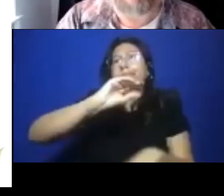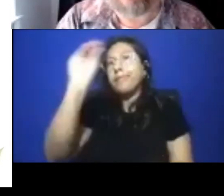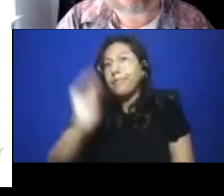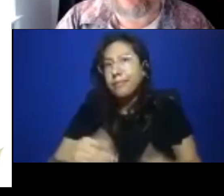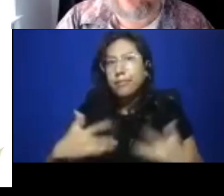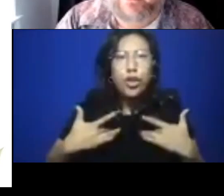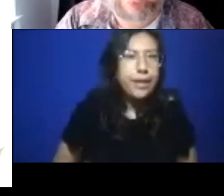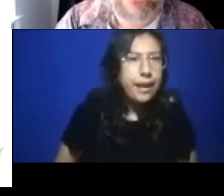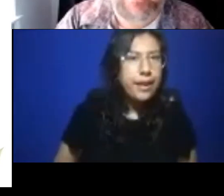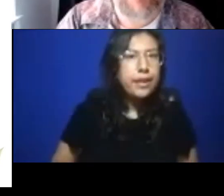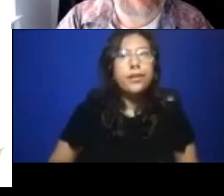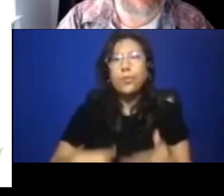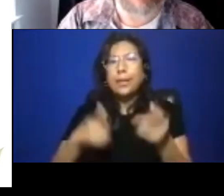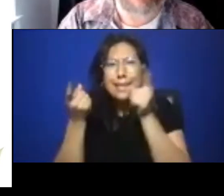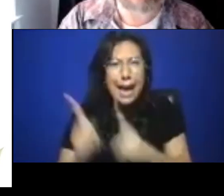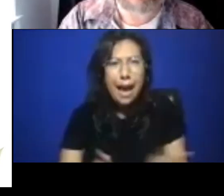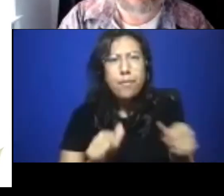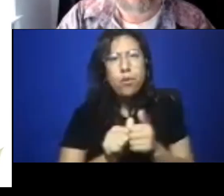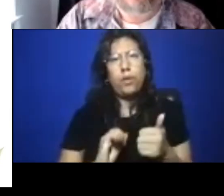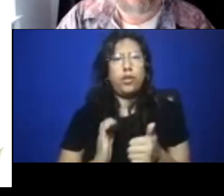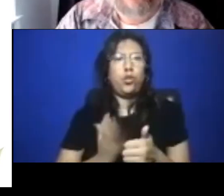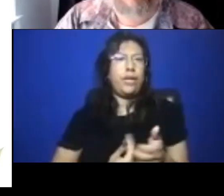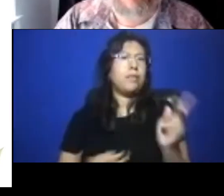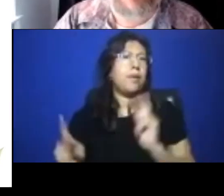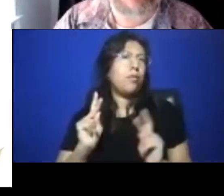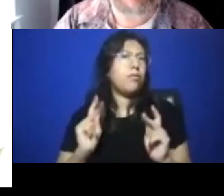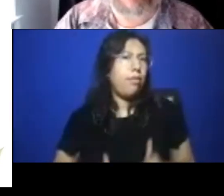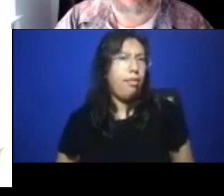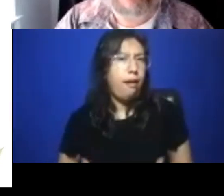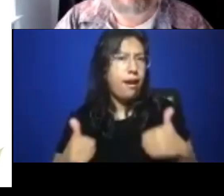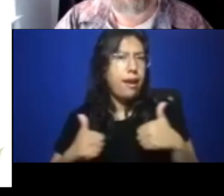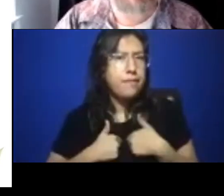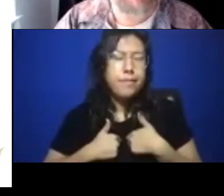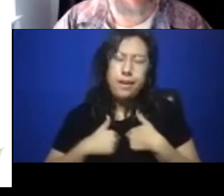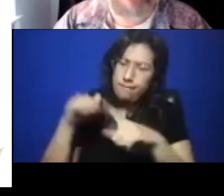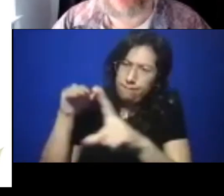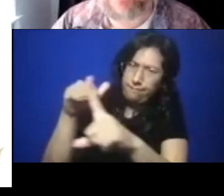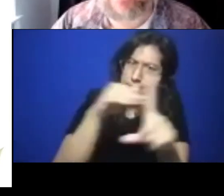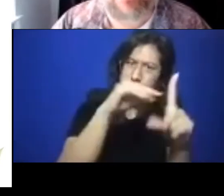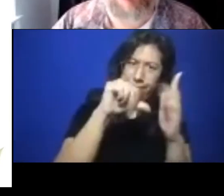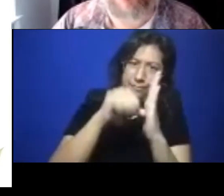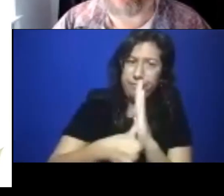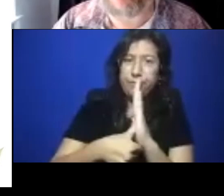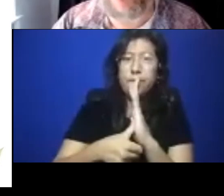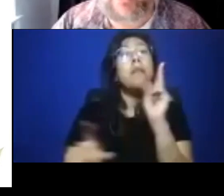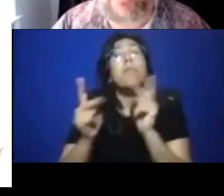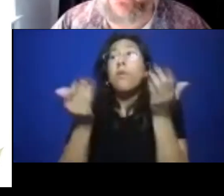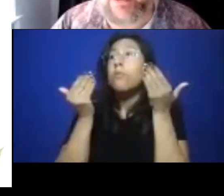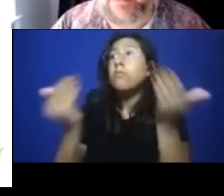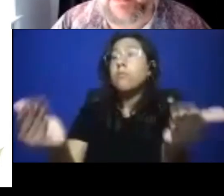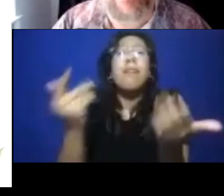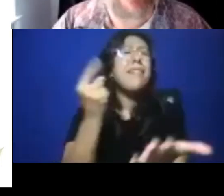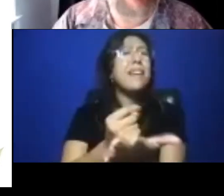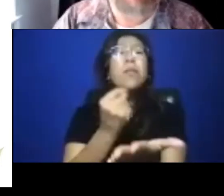and what's going on in trans people's lives, but I want to remind us all that people might be seeking therapy for any reason.